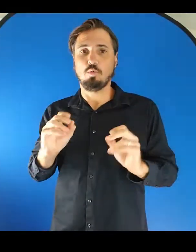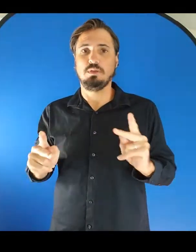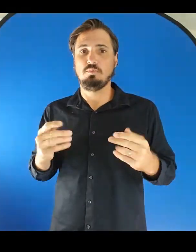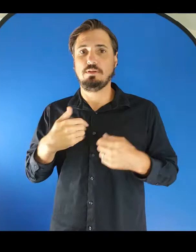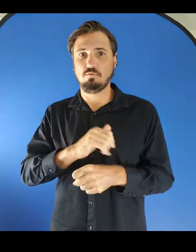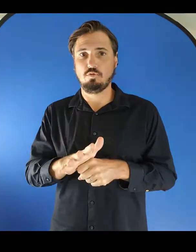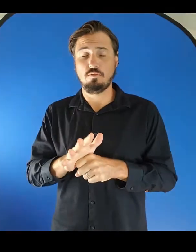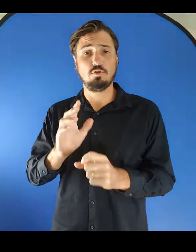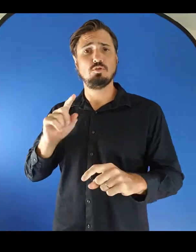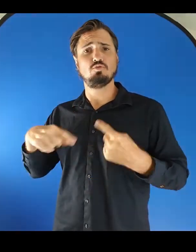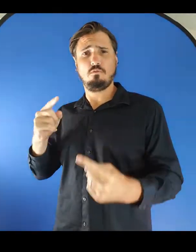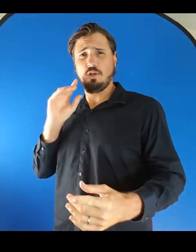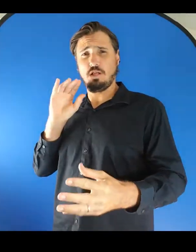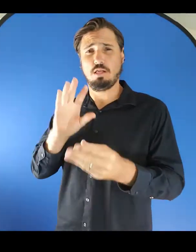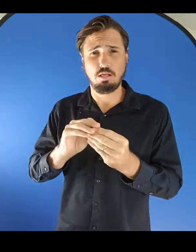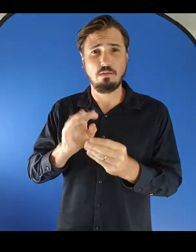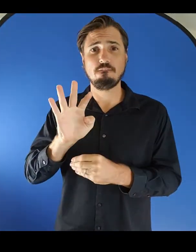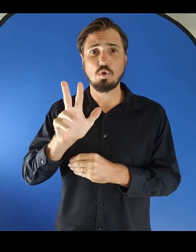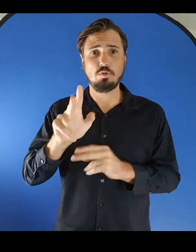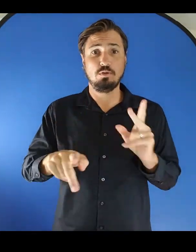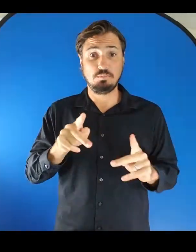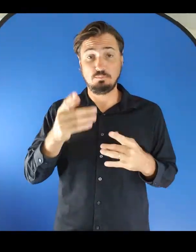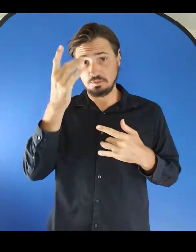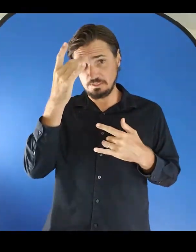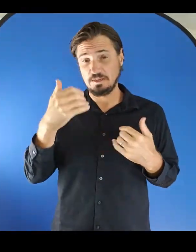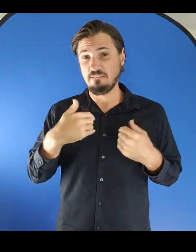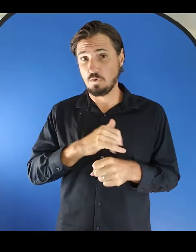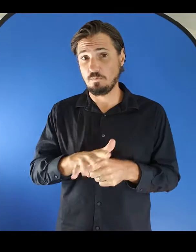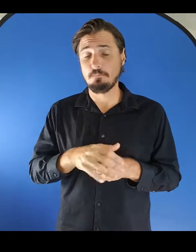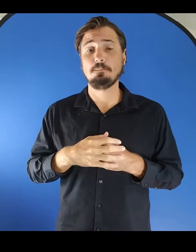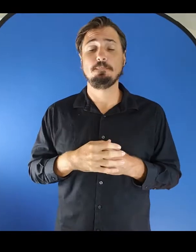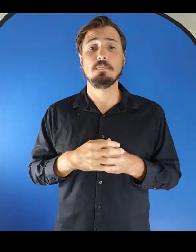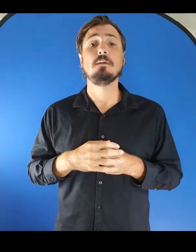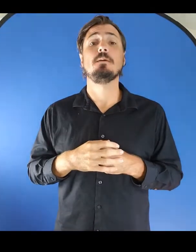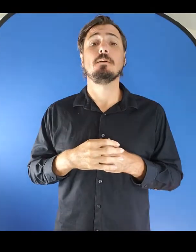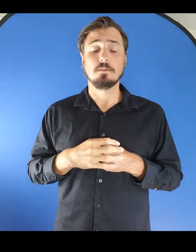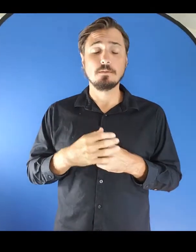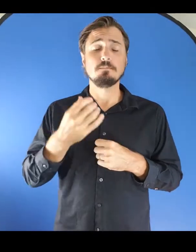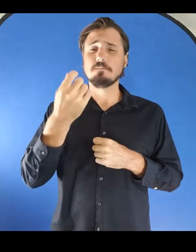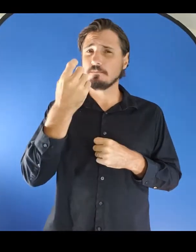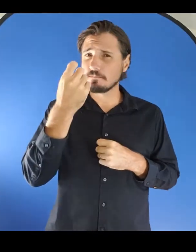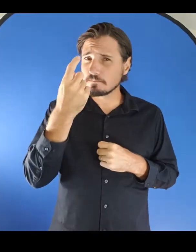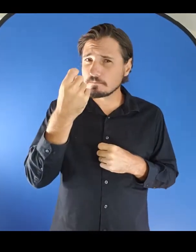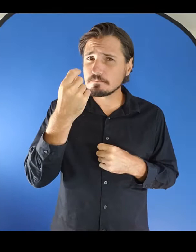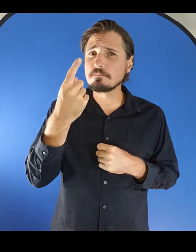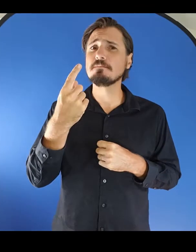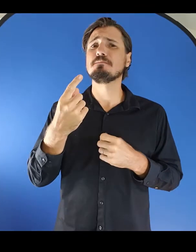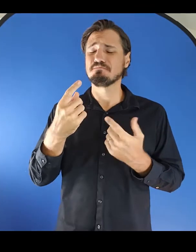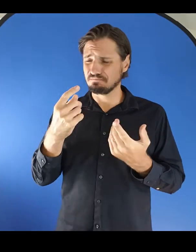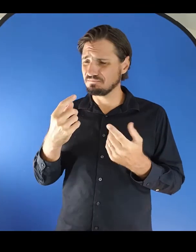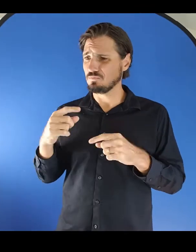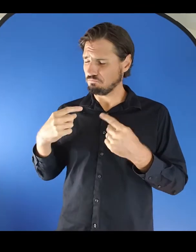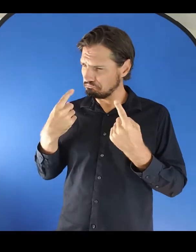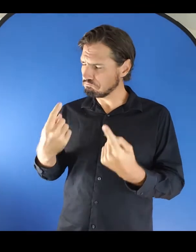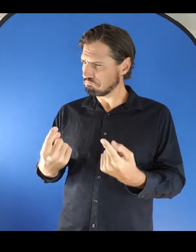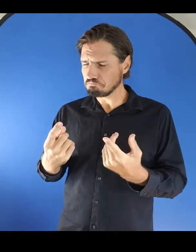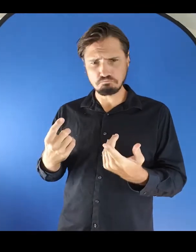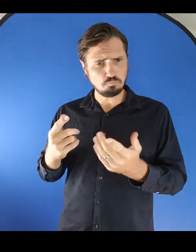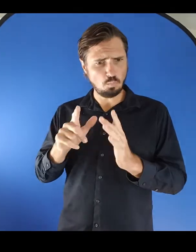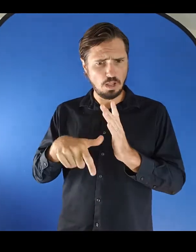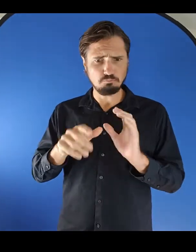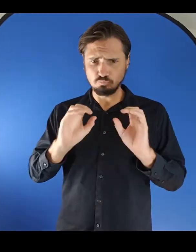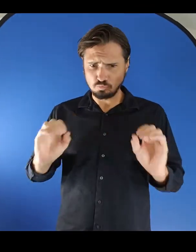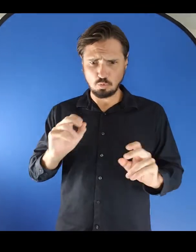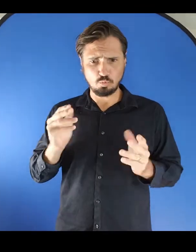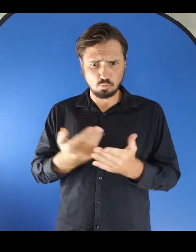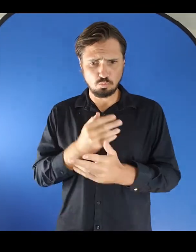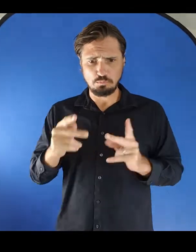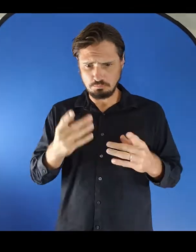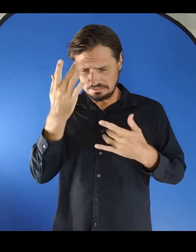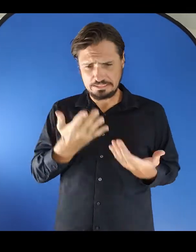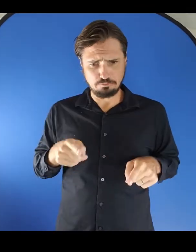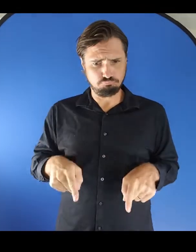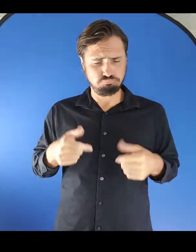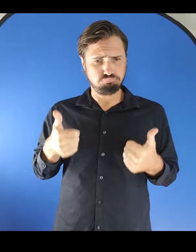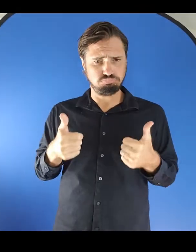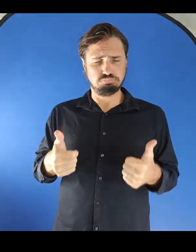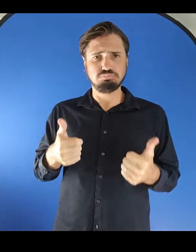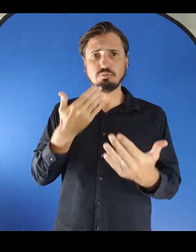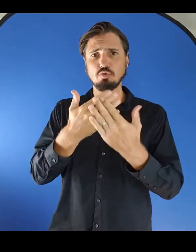While we have had a good run of having no new cases here on Kaua‘i, it’s important to note we’ve had yet another record day with 60 new cases confirmed across the state.